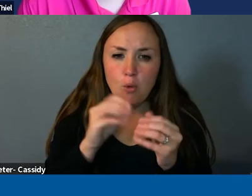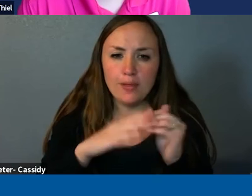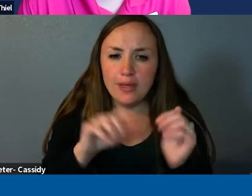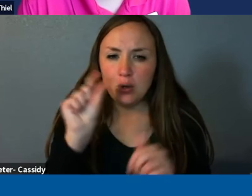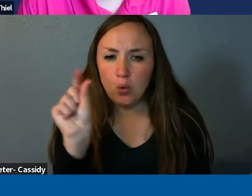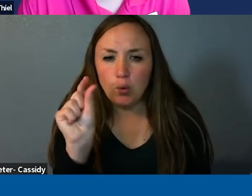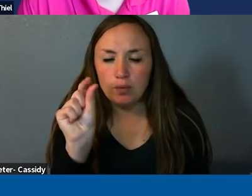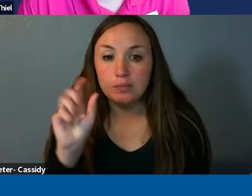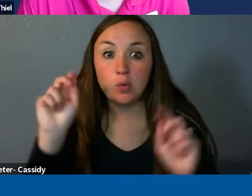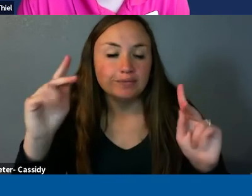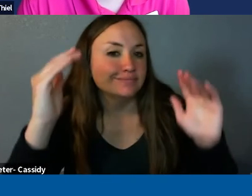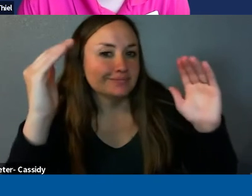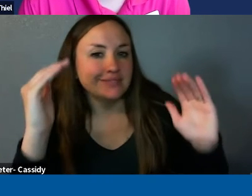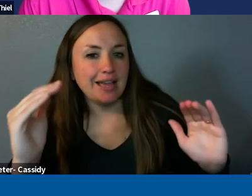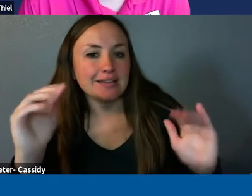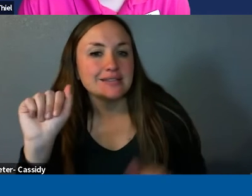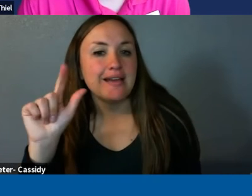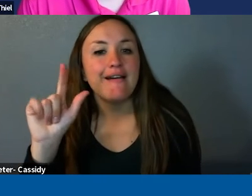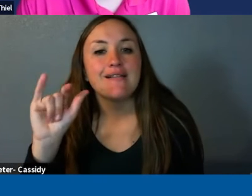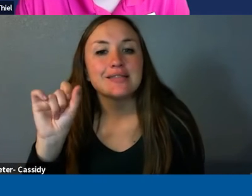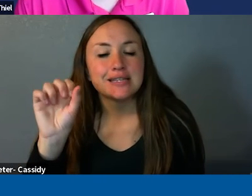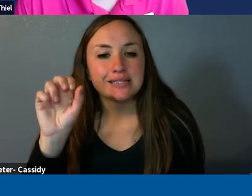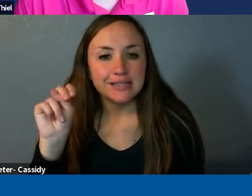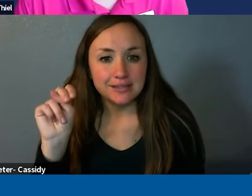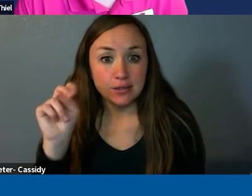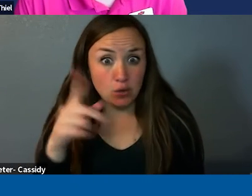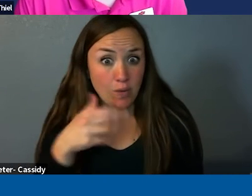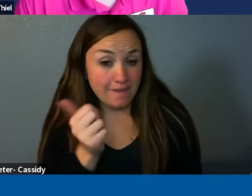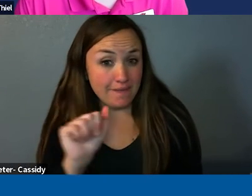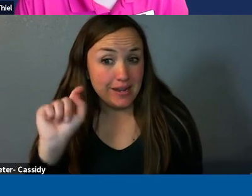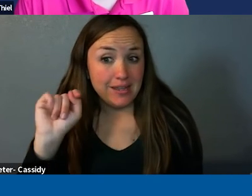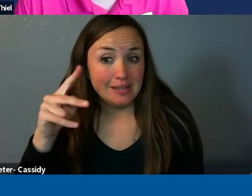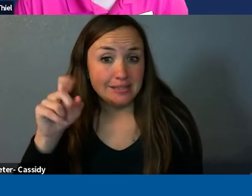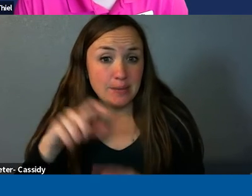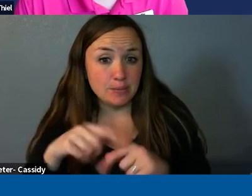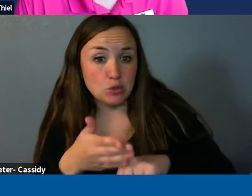Next is a question from Allison. Do you have any tips to improve readability